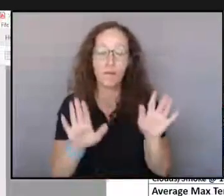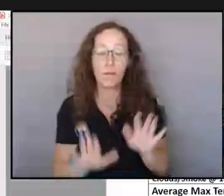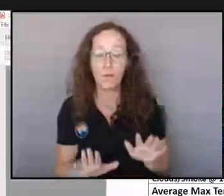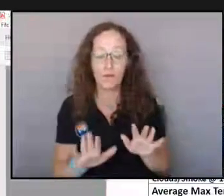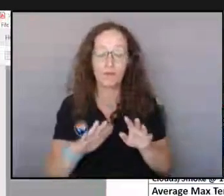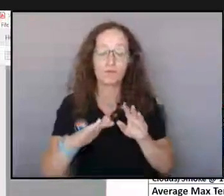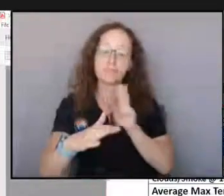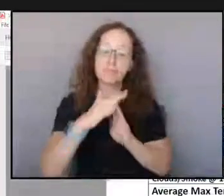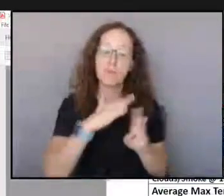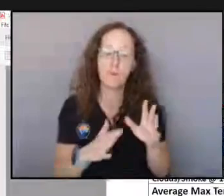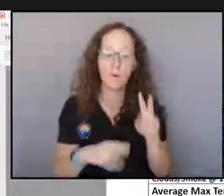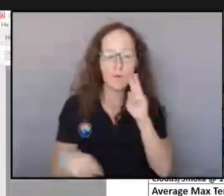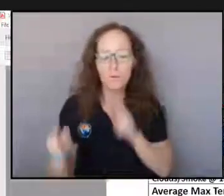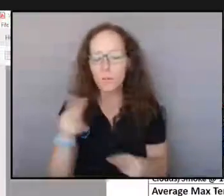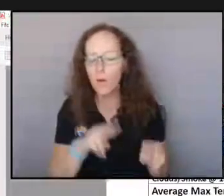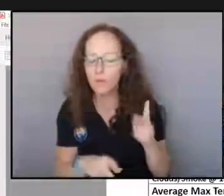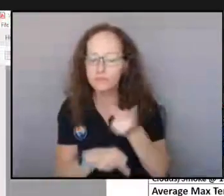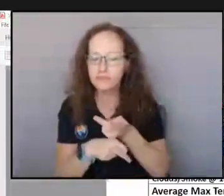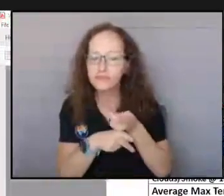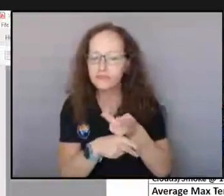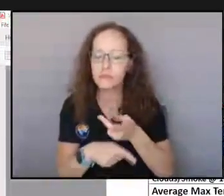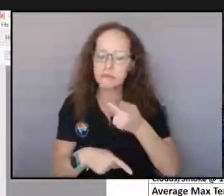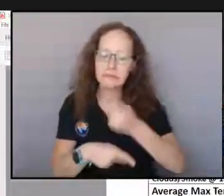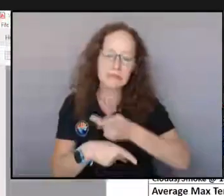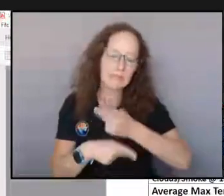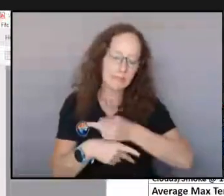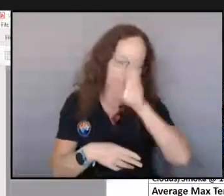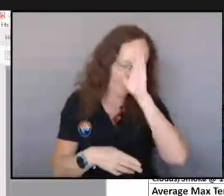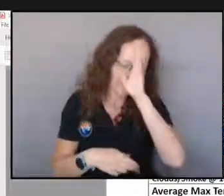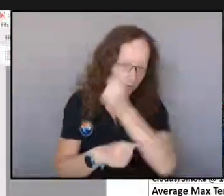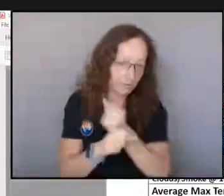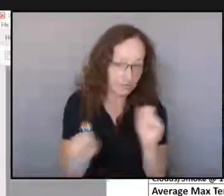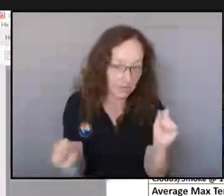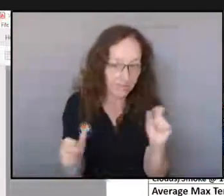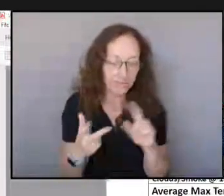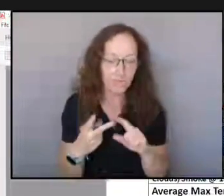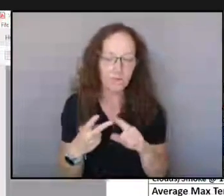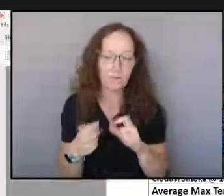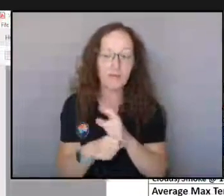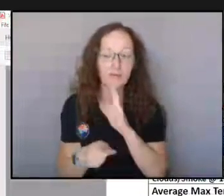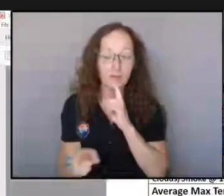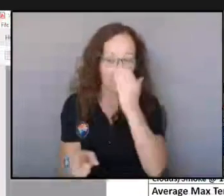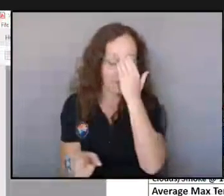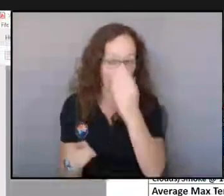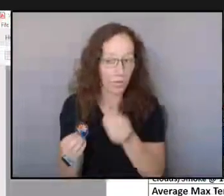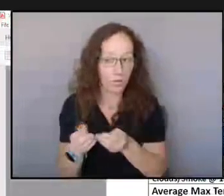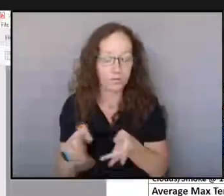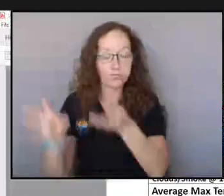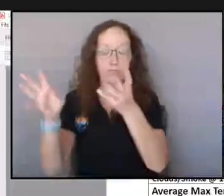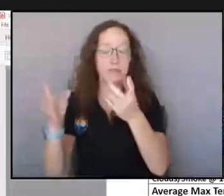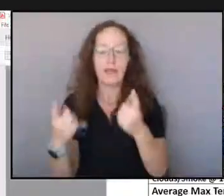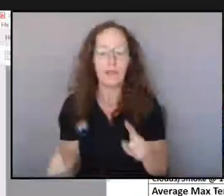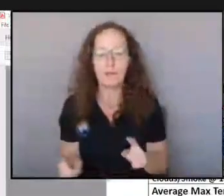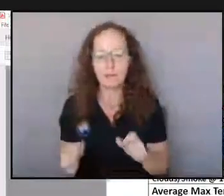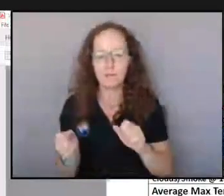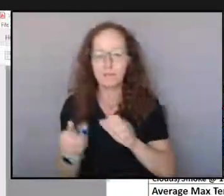TO MAKE SURE THEY ARE SAFE AND LOOKING OVER THE SPREADS THAT MAY COME. WE ARE LOOKING AT TWO GOOD WORK DAYS FOR FIREFIGHTERS